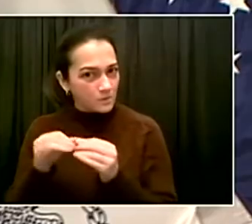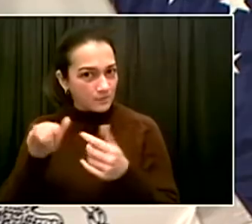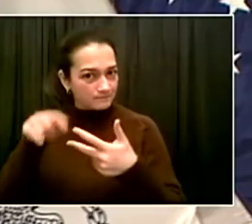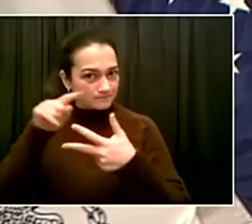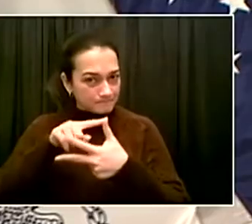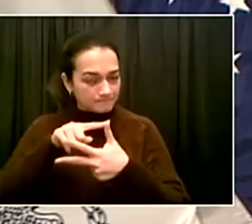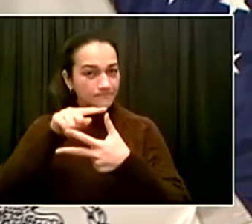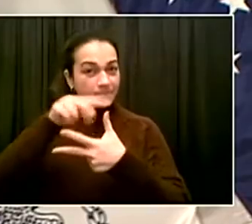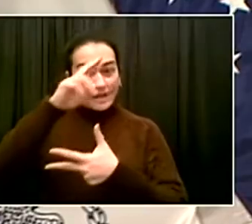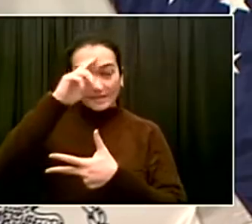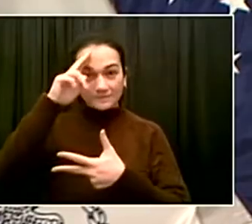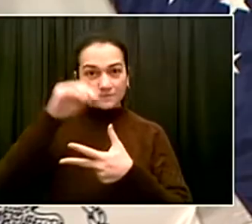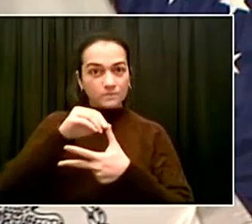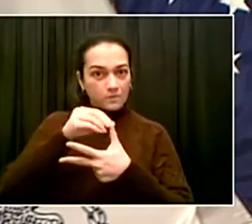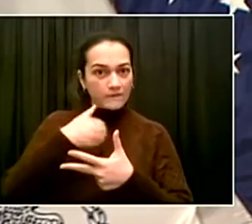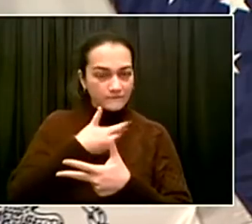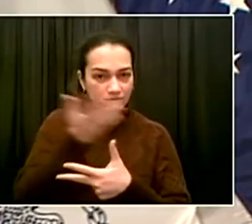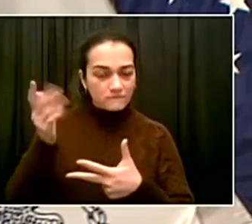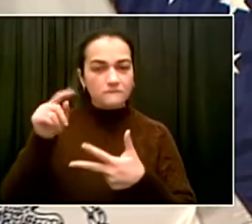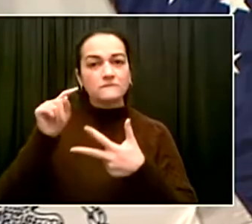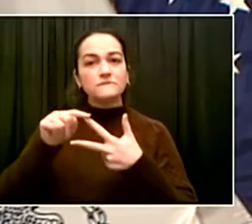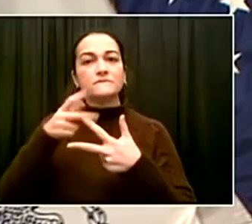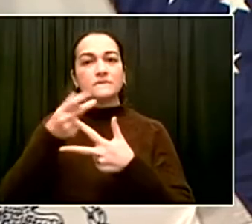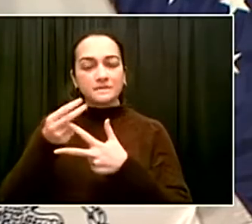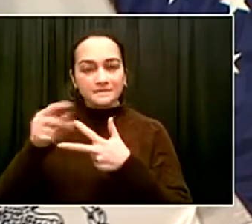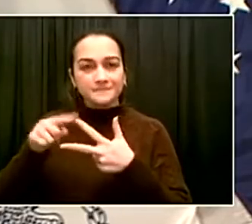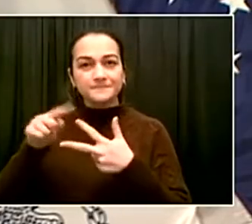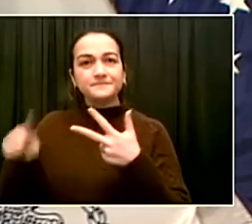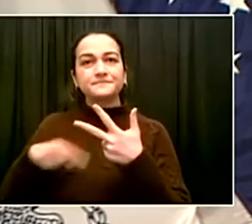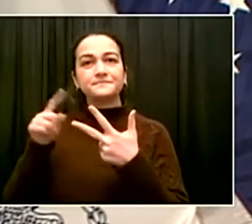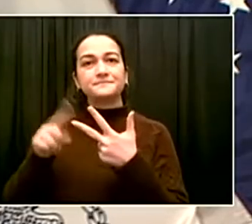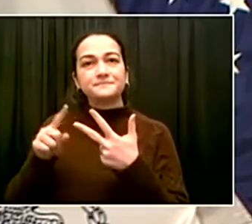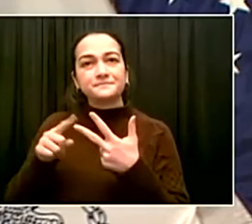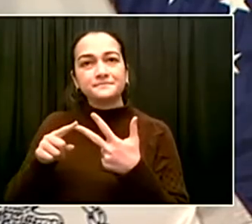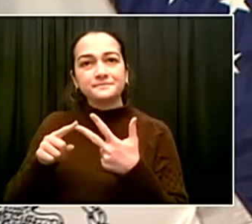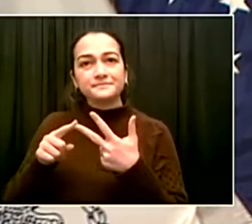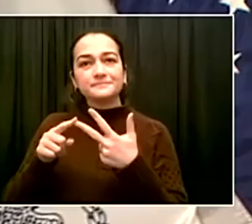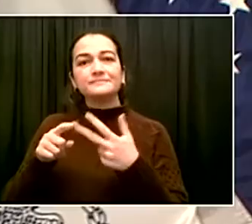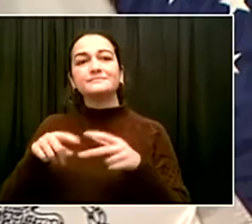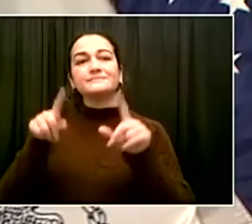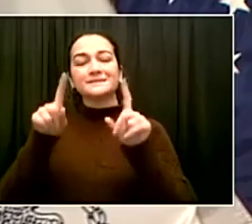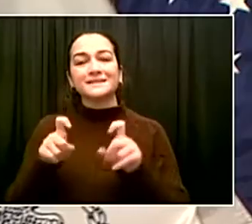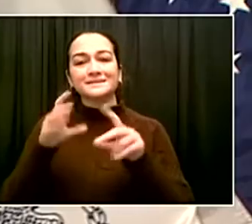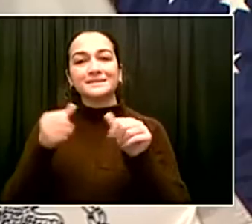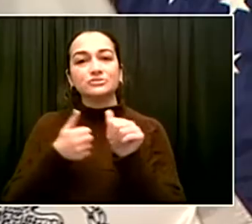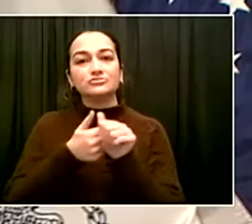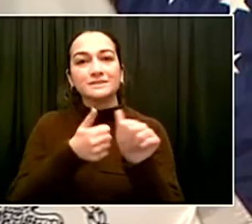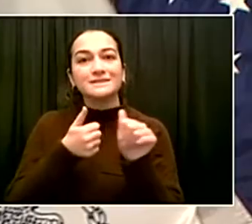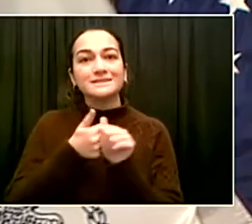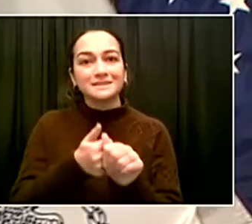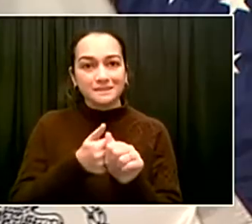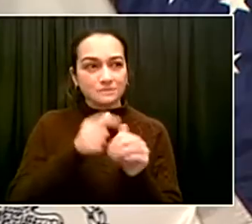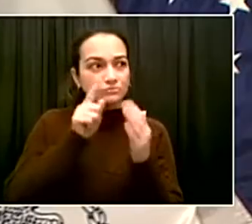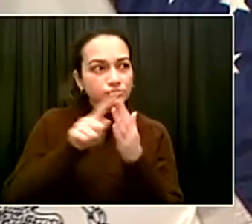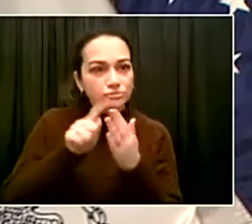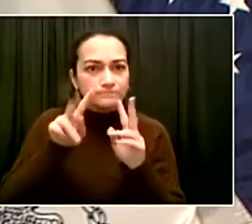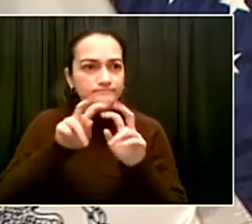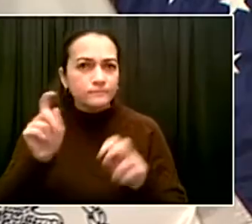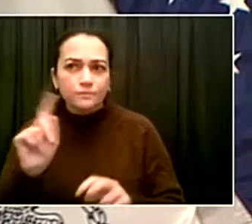PEOPLE VACCINATED OR TO GET THEM BOOSTED VERY, VERY QUICKLY. THAT IS SO CRUCIAL OF WHAT WE NEED TO DO IN THE DAYS AHEAD. THAT'S WHERE EVERY NEW YORKER